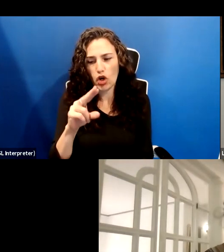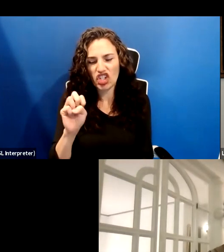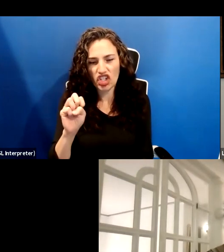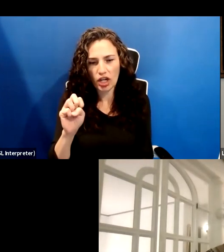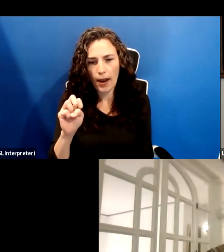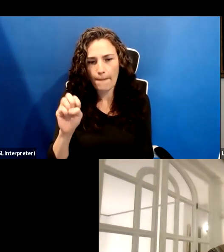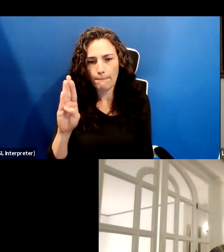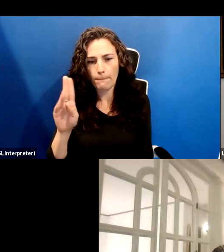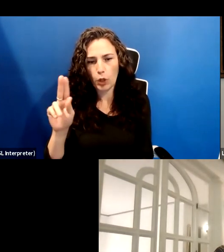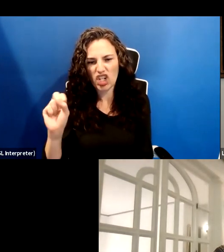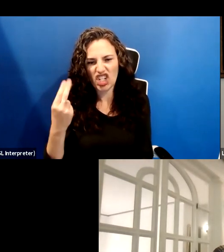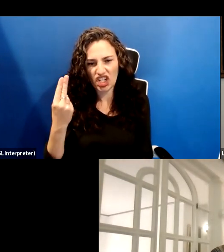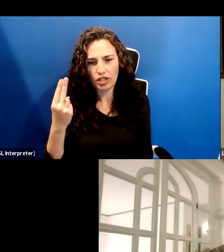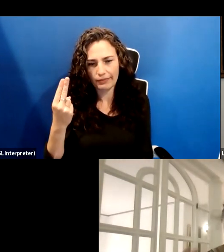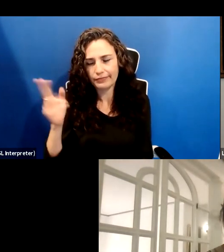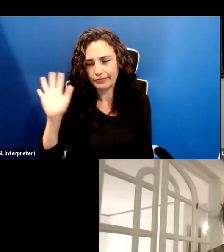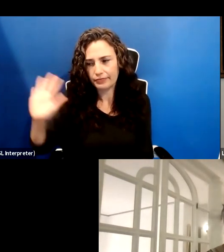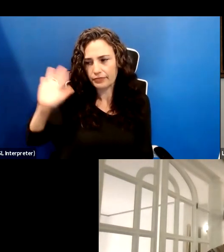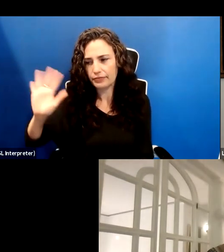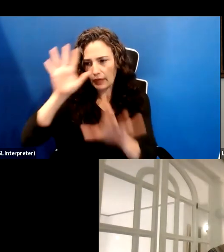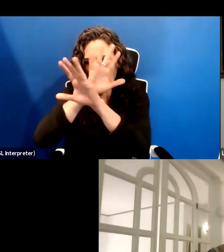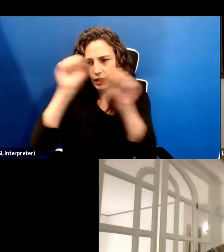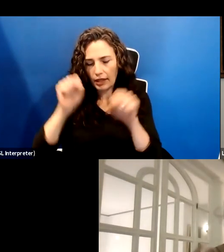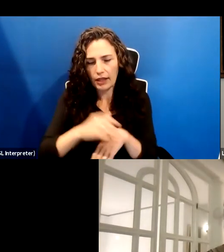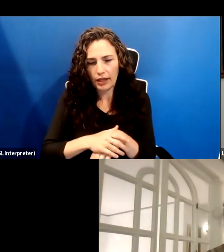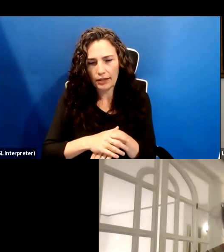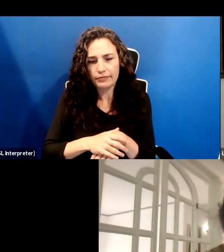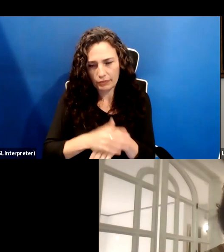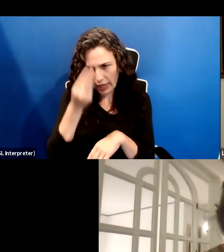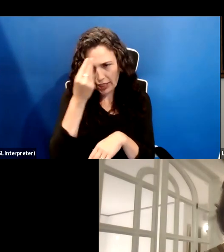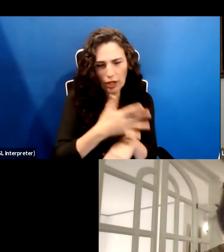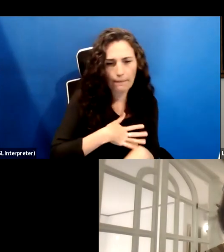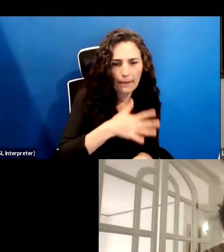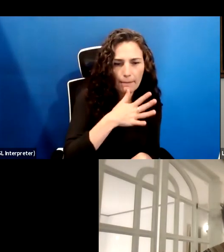my mother is a a teacher who teaches kids with learning disabilities.